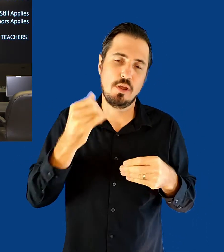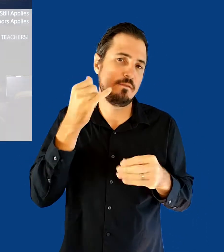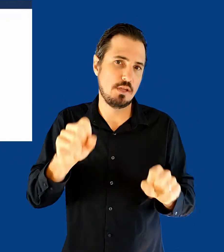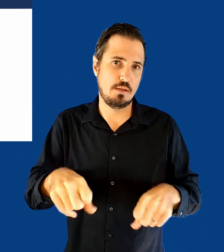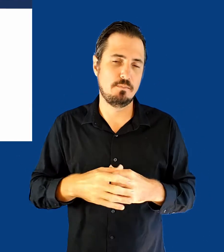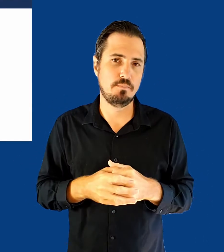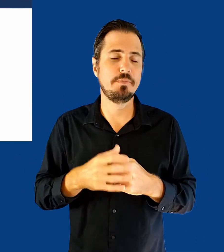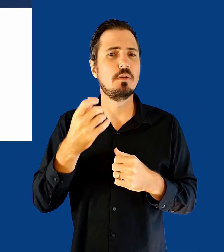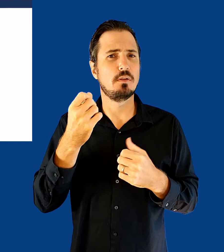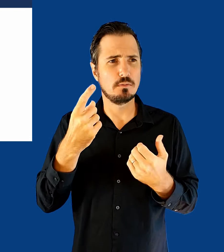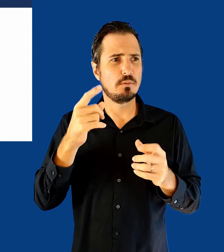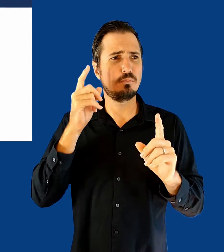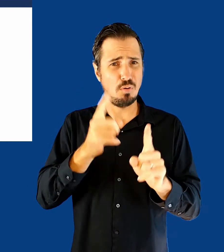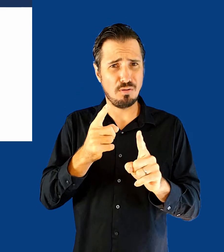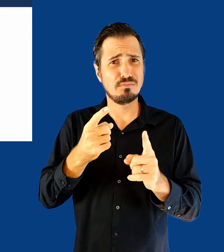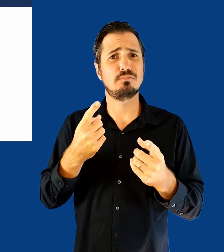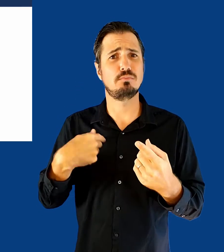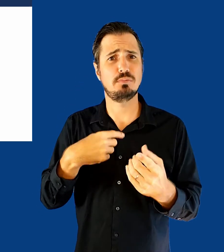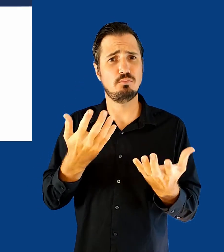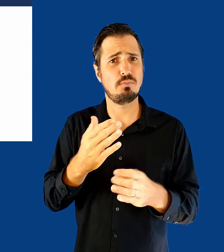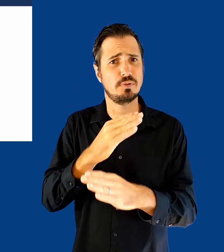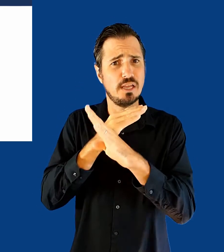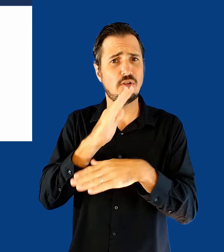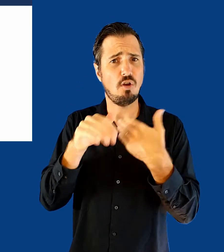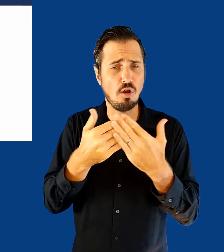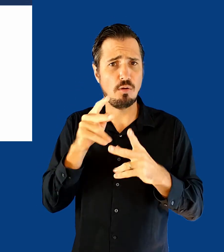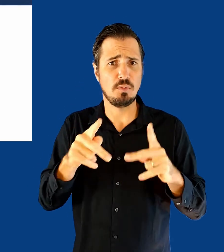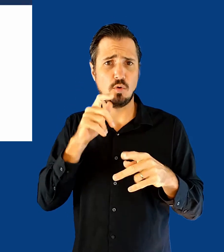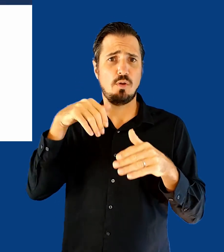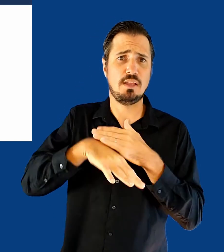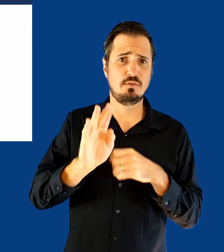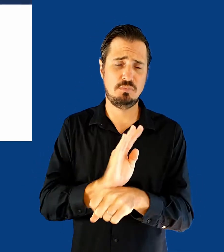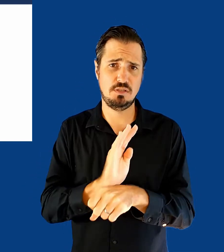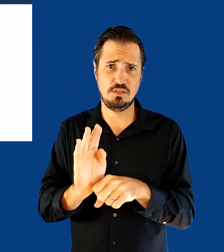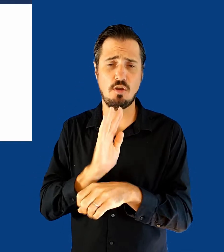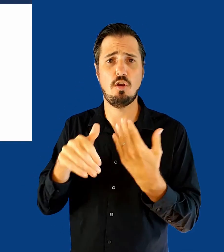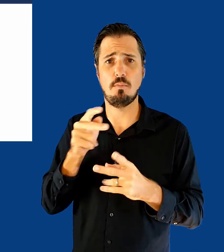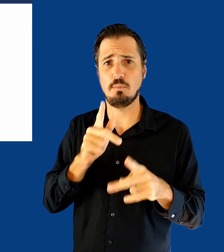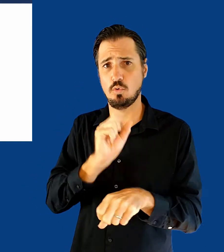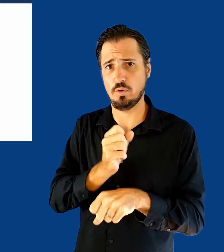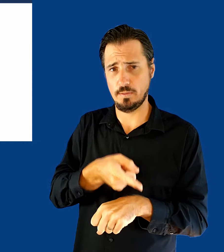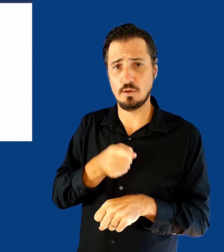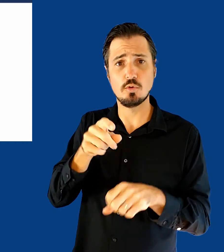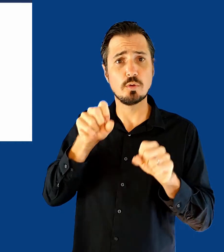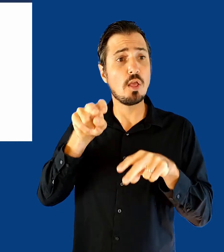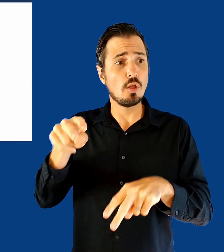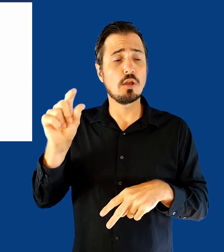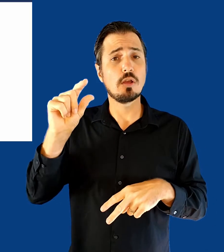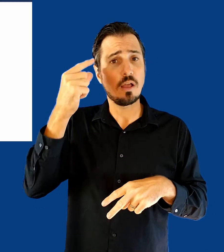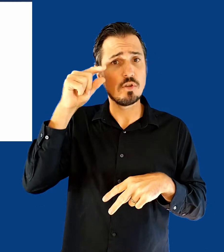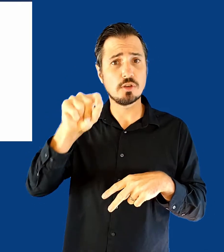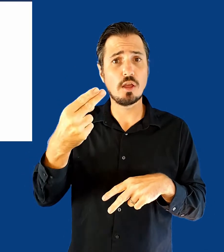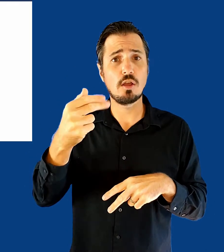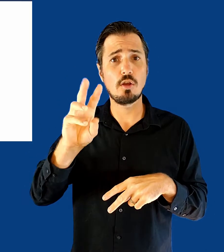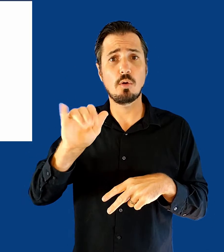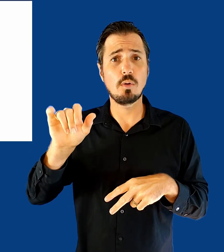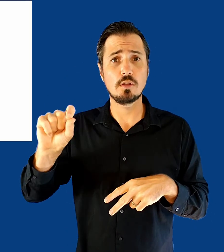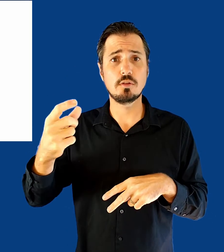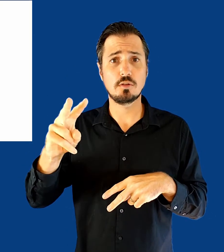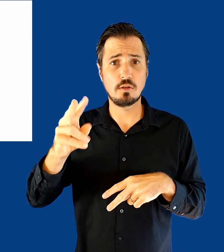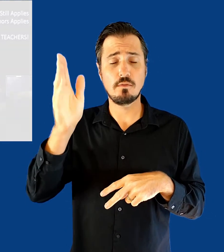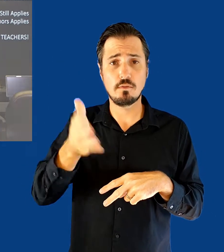For detailed guidance, please see the Governor’s website at governor.hawaii.gov/emergency-proclamations.